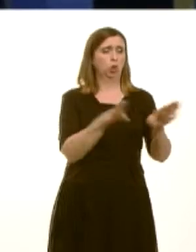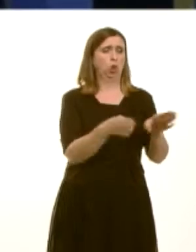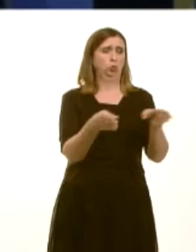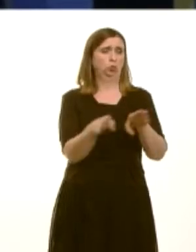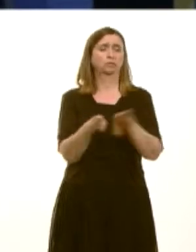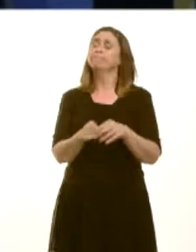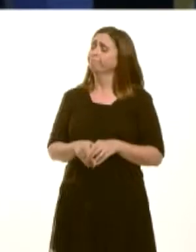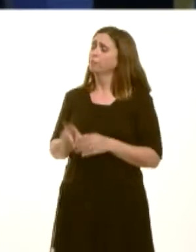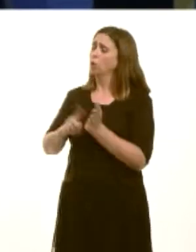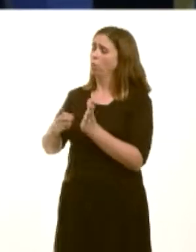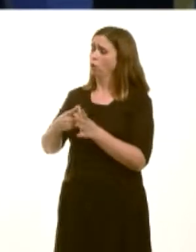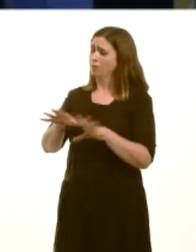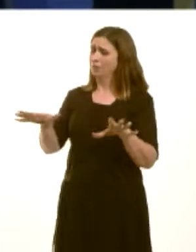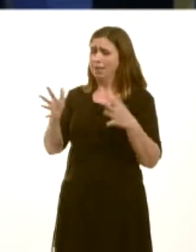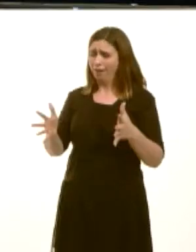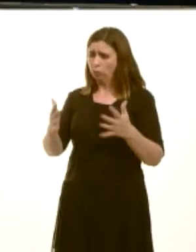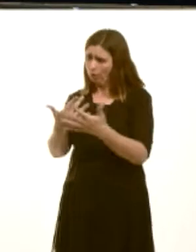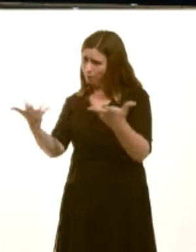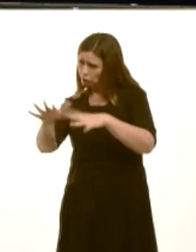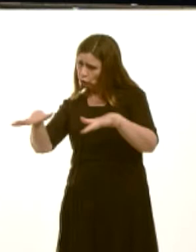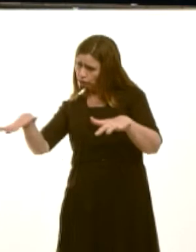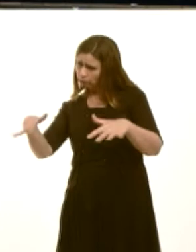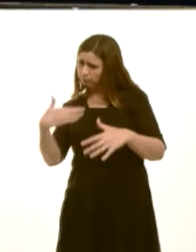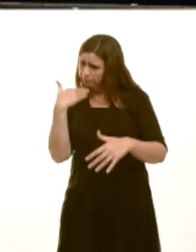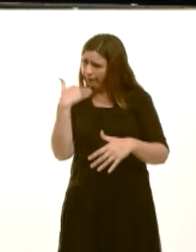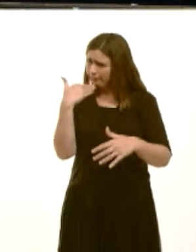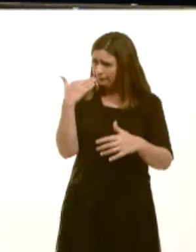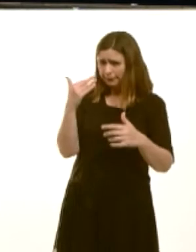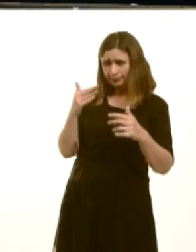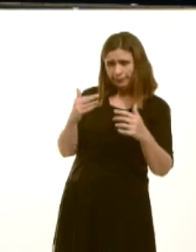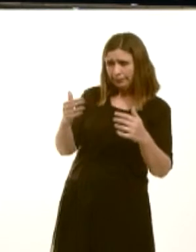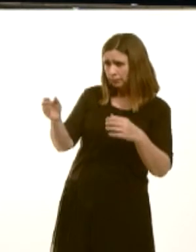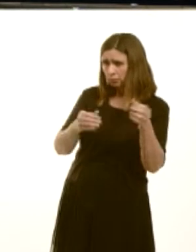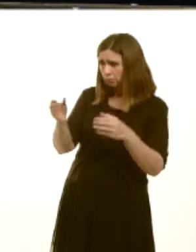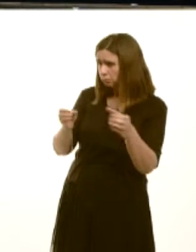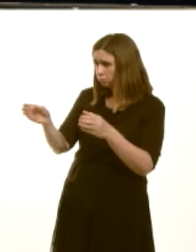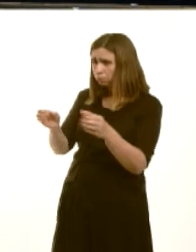to plan school places. They should keep their school estate under review to ensure that